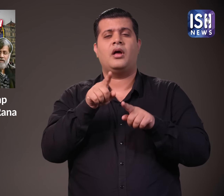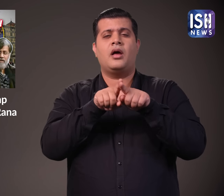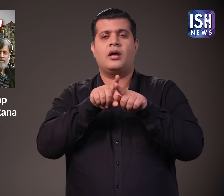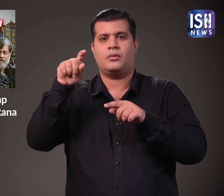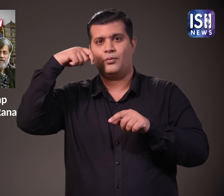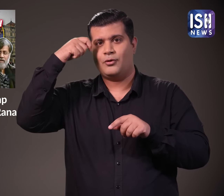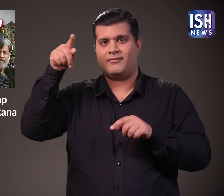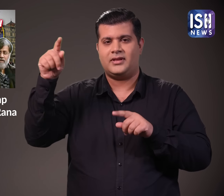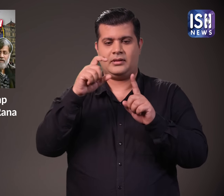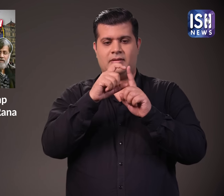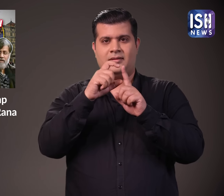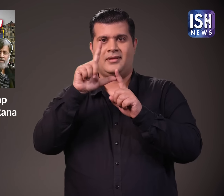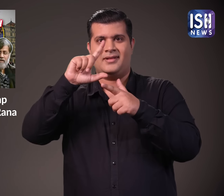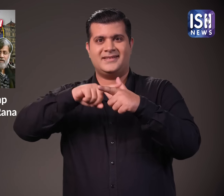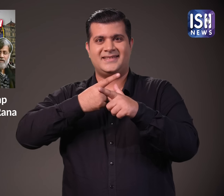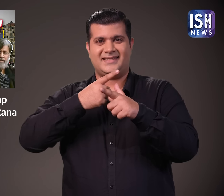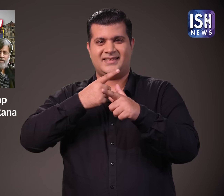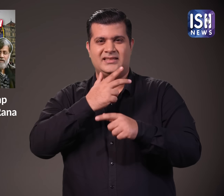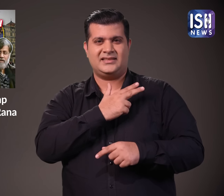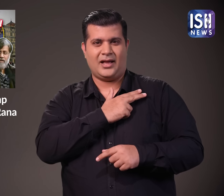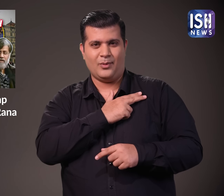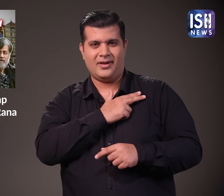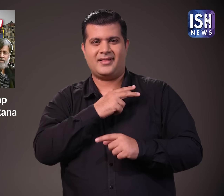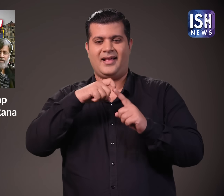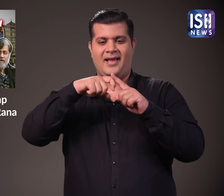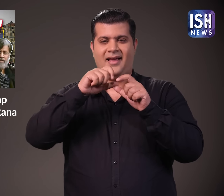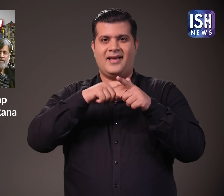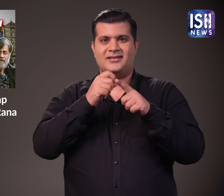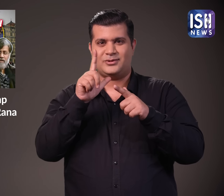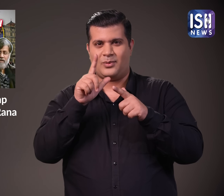Remember Shah Rukh Khan and Kajol's movie Dilwale Dulhania Le Jayenge?